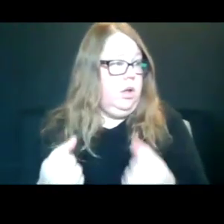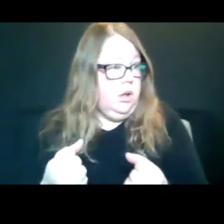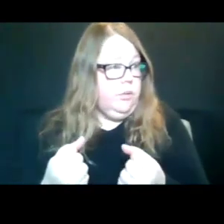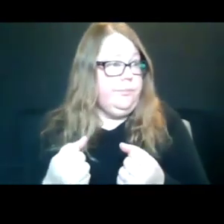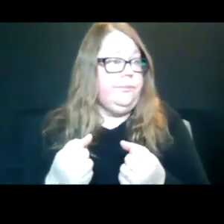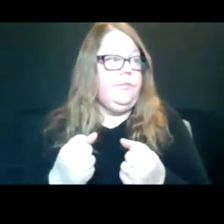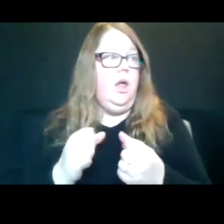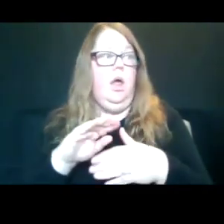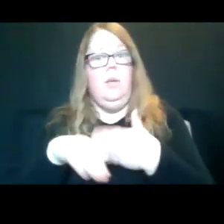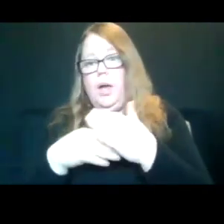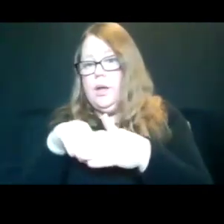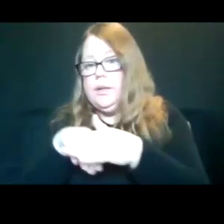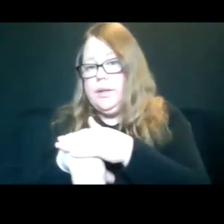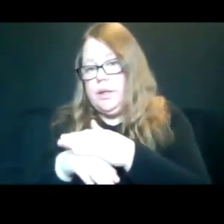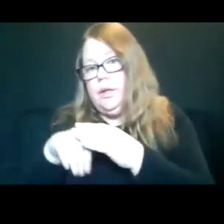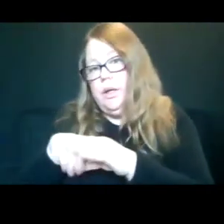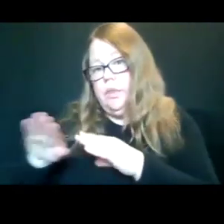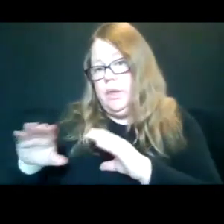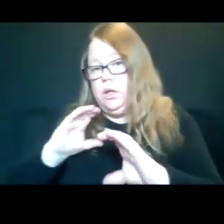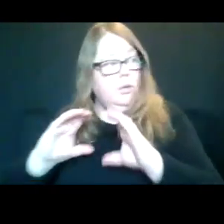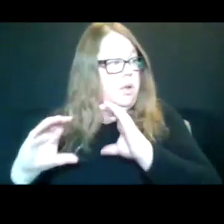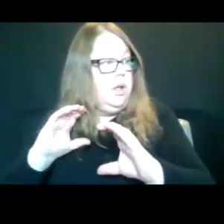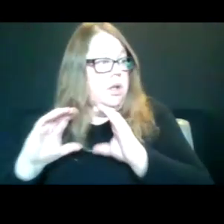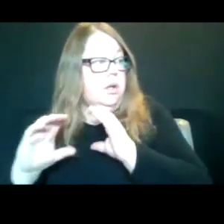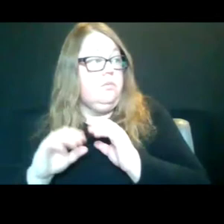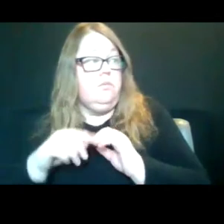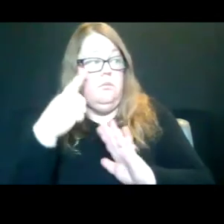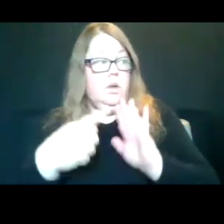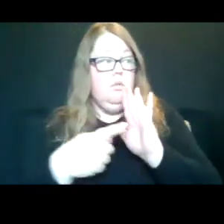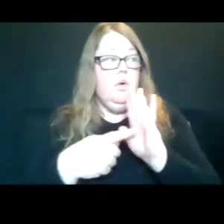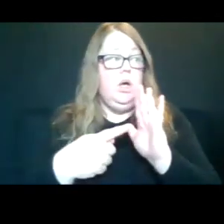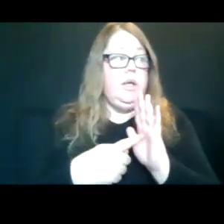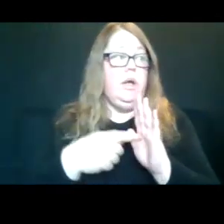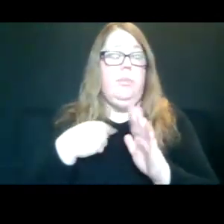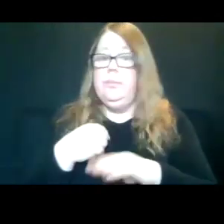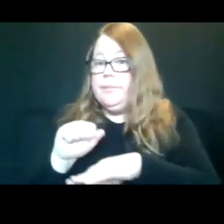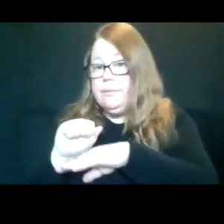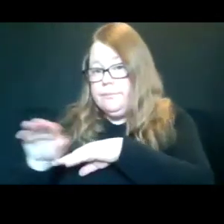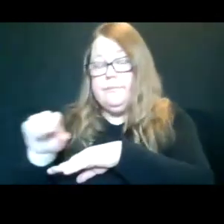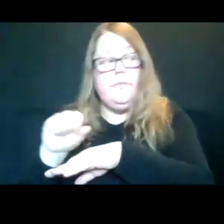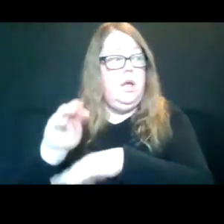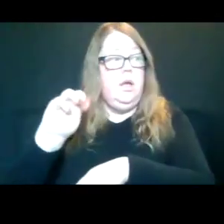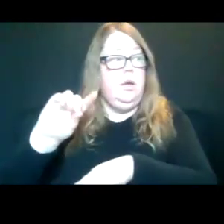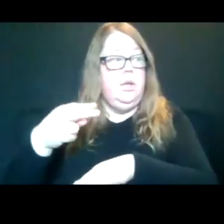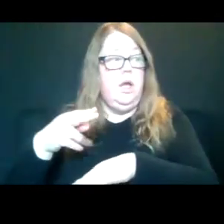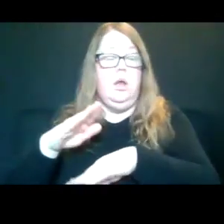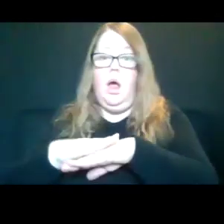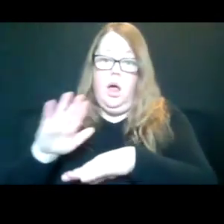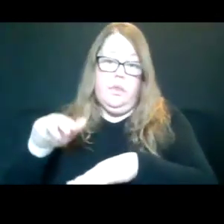accessibility in their communications work. For example, I advised MDH on their audio